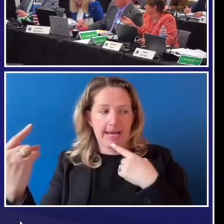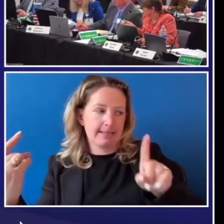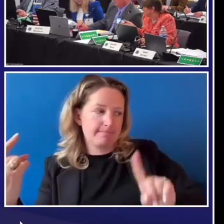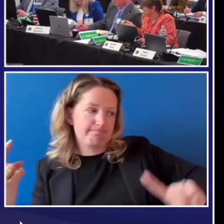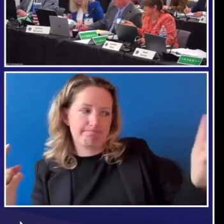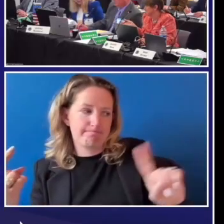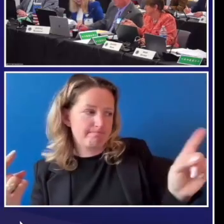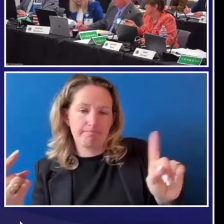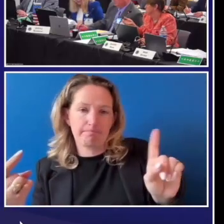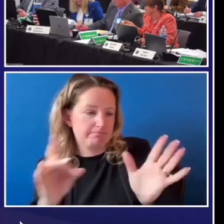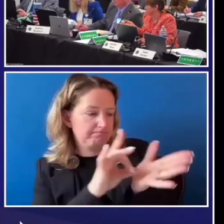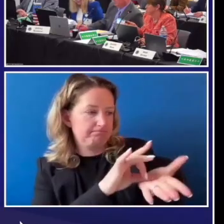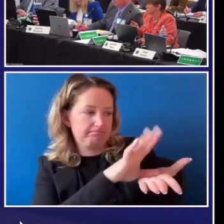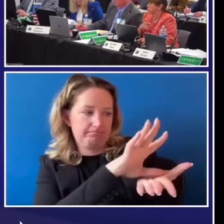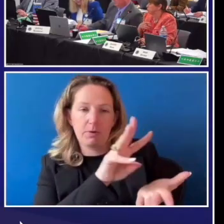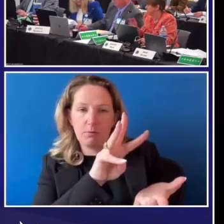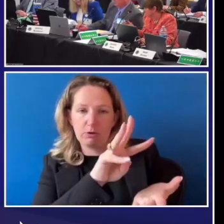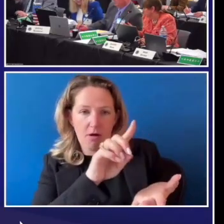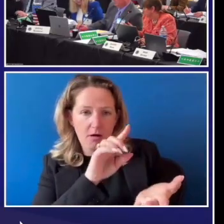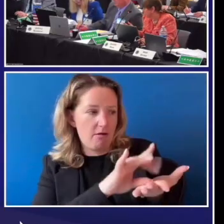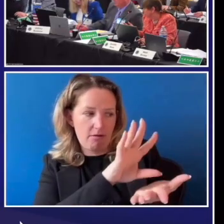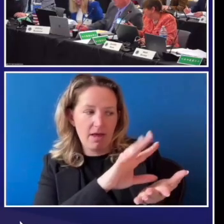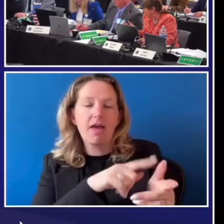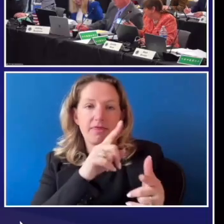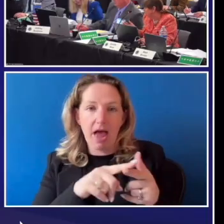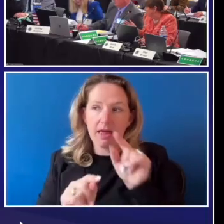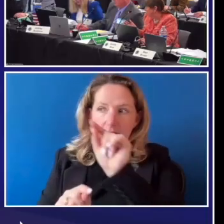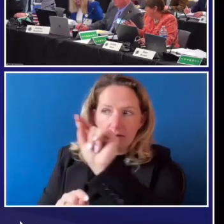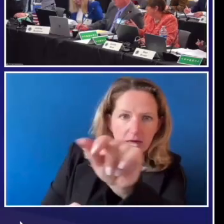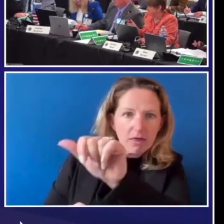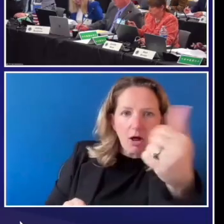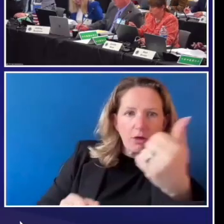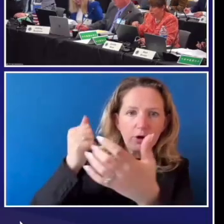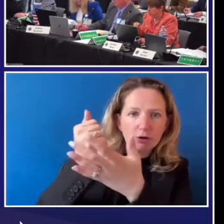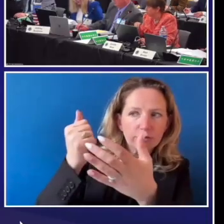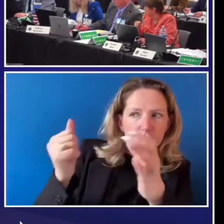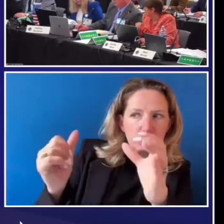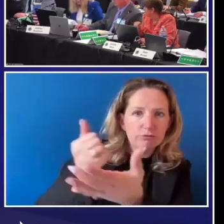should, I mean, the other creditor should really care about that. And so I think that the